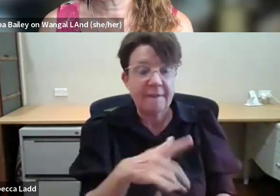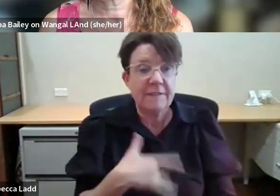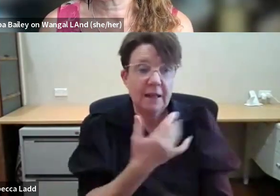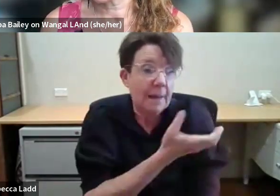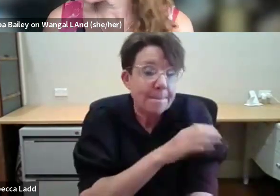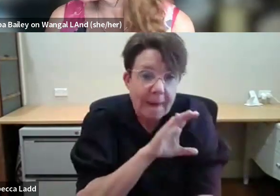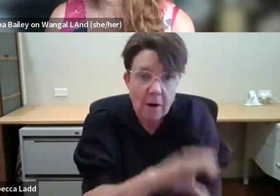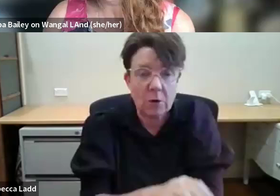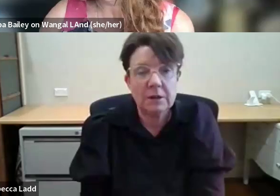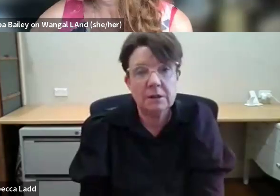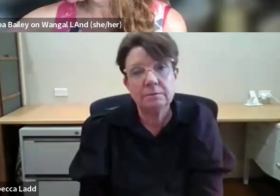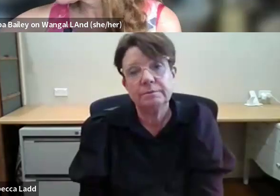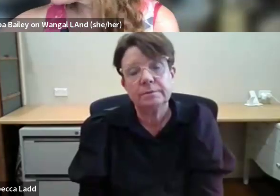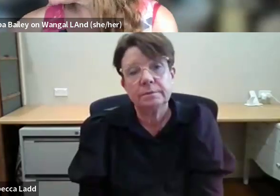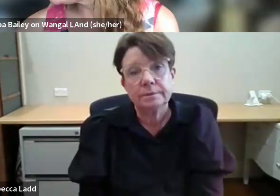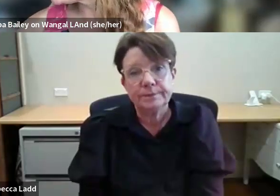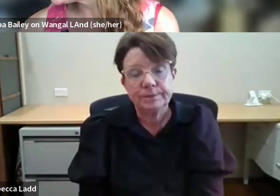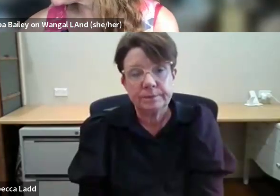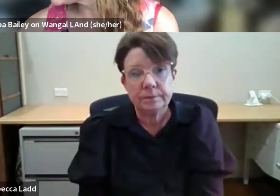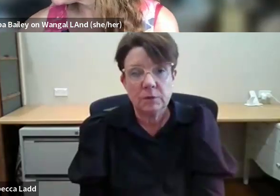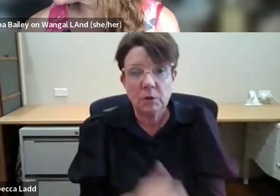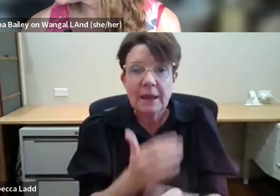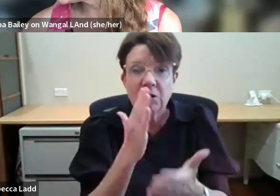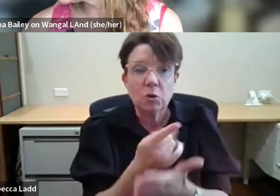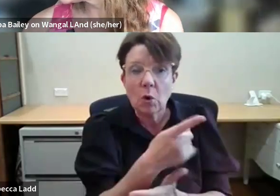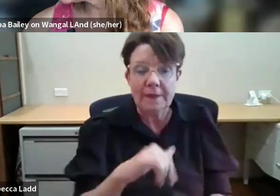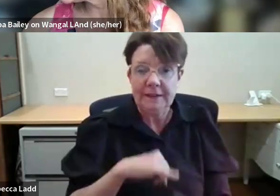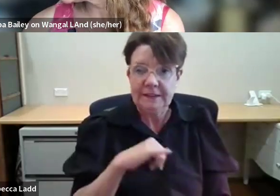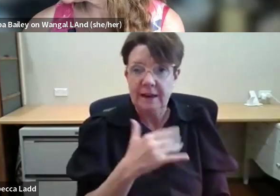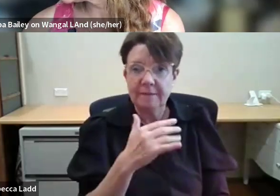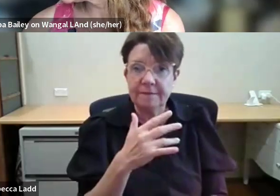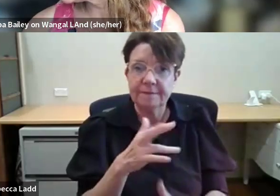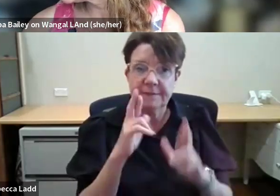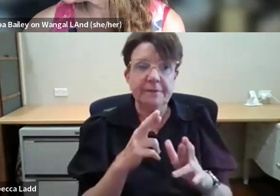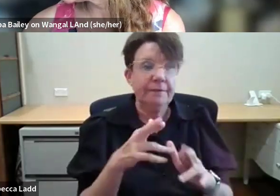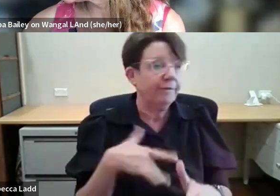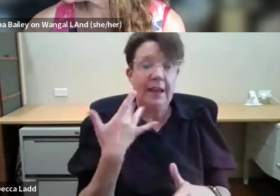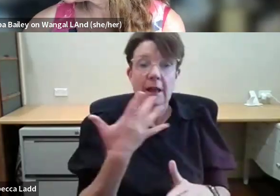a positive impact. I think most of the people that get involved in the arts sector as